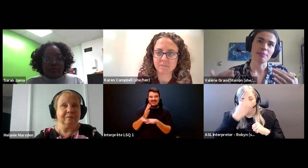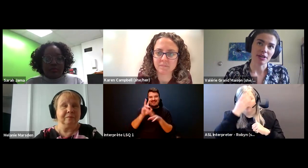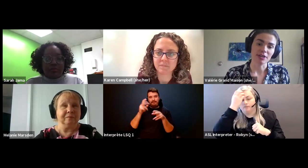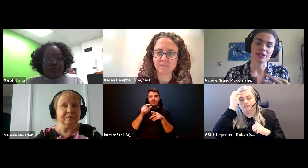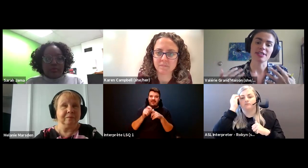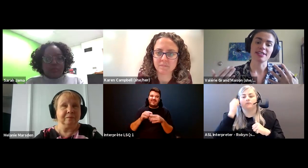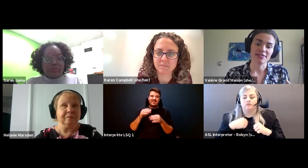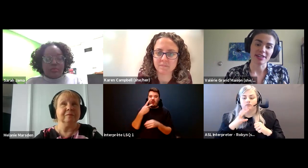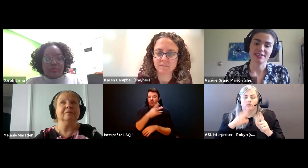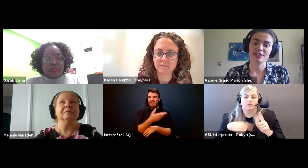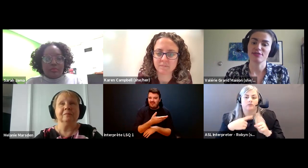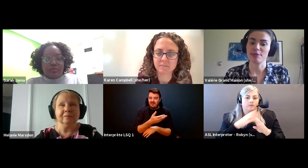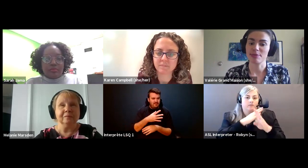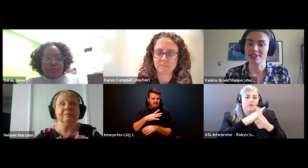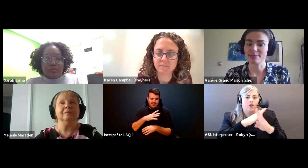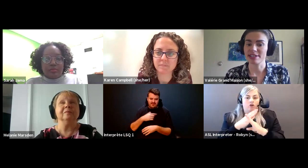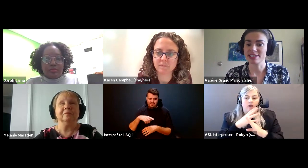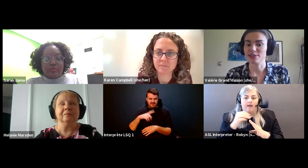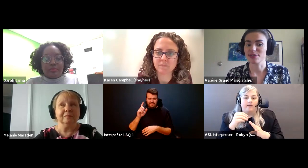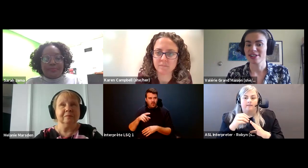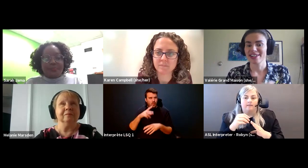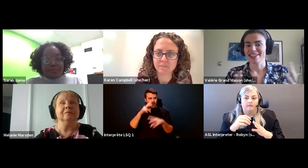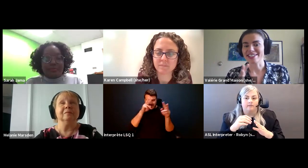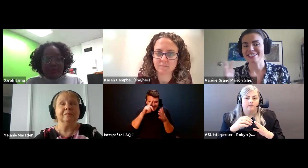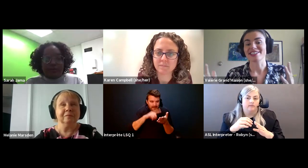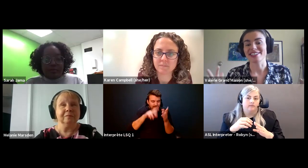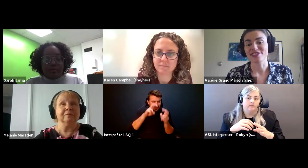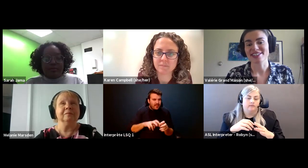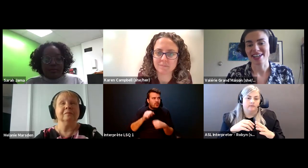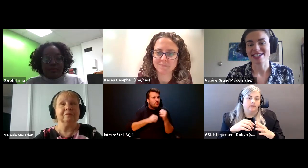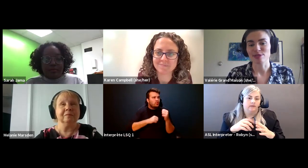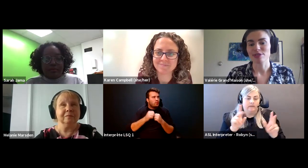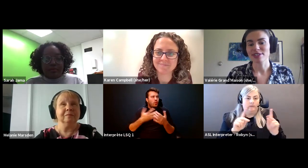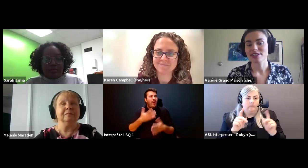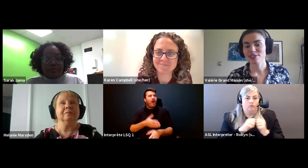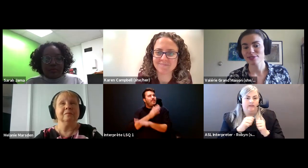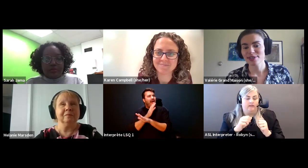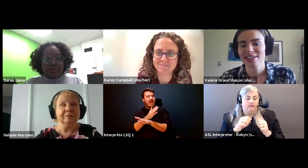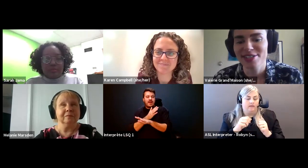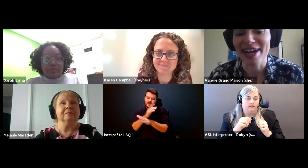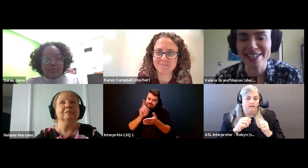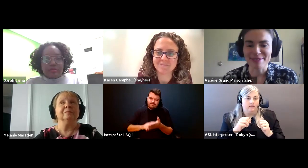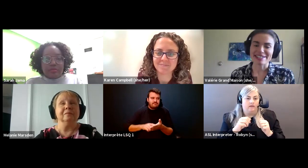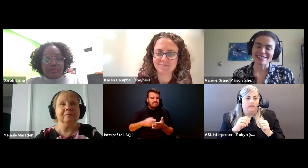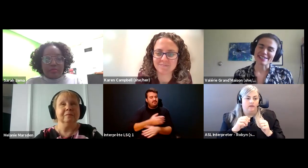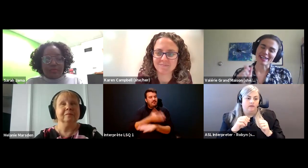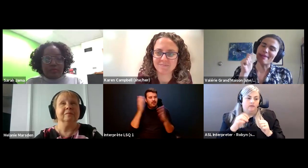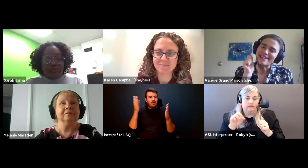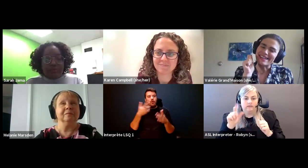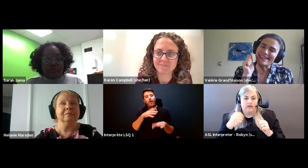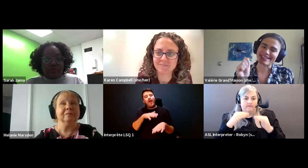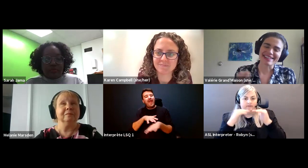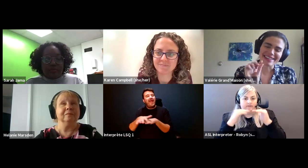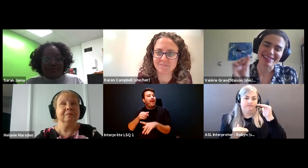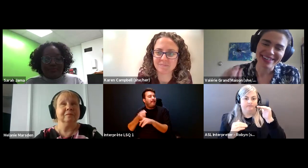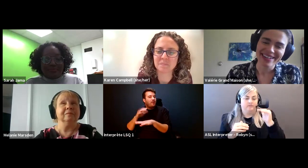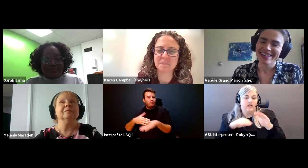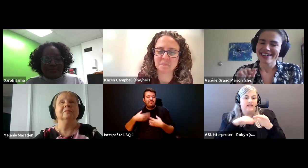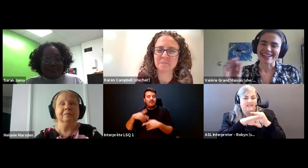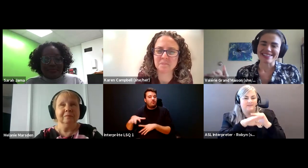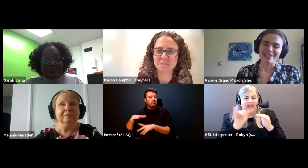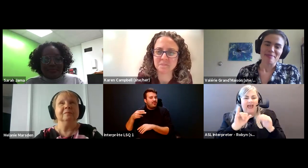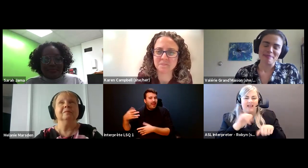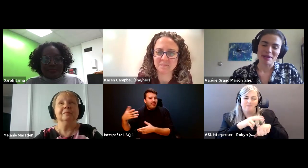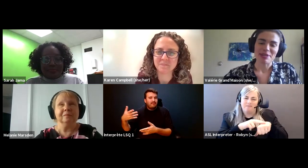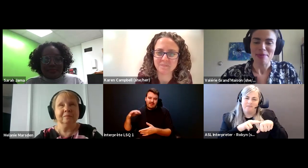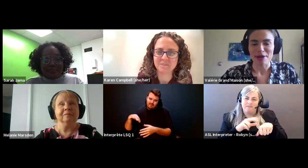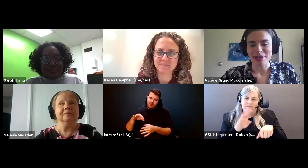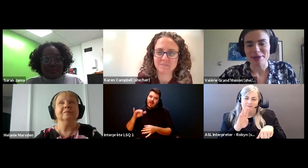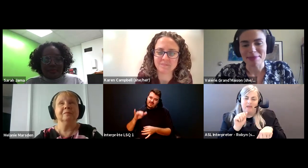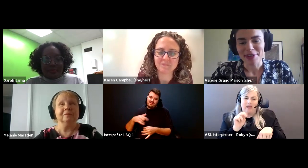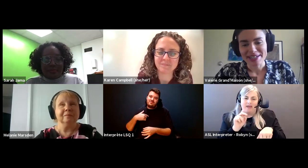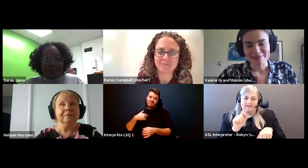Valérie Grand’Maison (she/elle): With barriers and disadvantage for people with disabilities so that's the difference that I see between the two so accessibility is like a bandied a little like it's the maybe the bare minimum right.